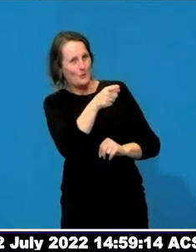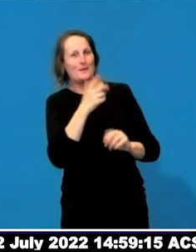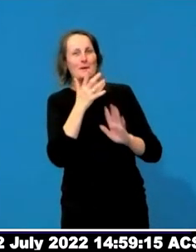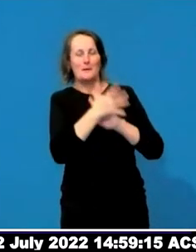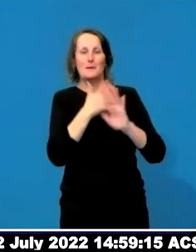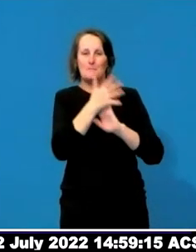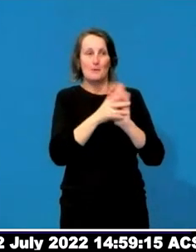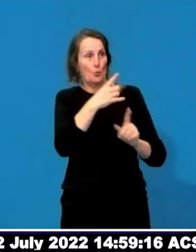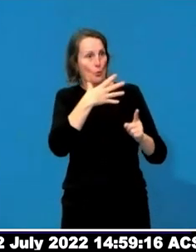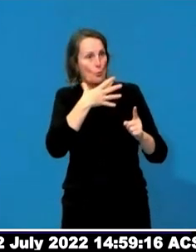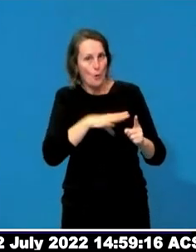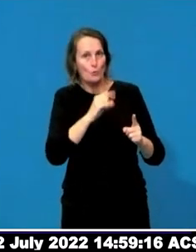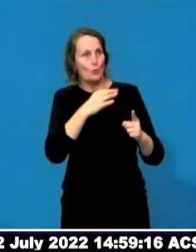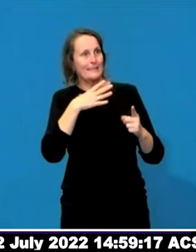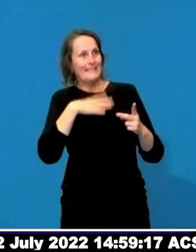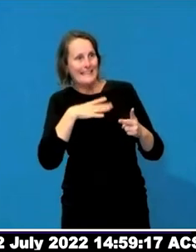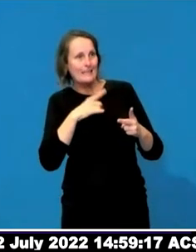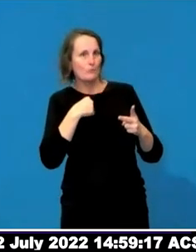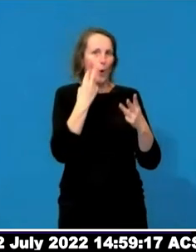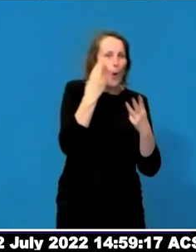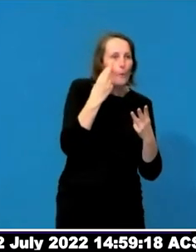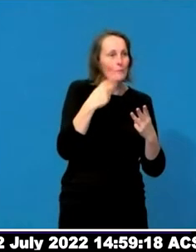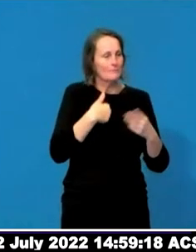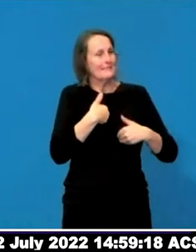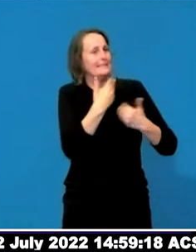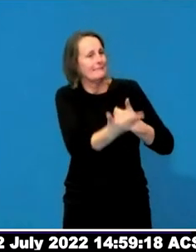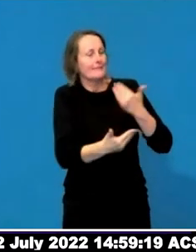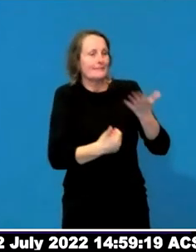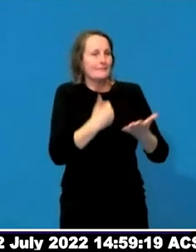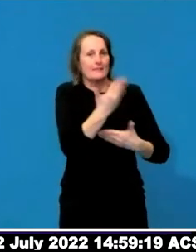their desires, their hopes, their dreams. And so the only way to capture all of that information